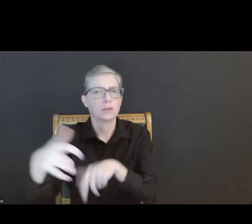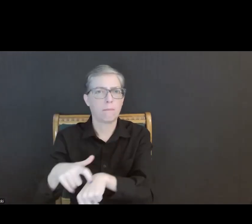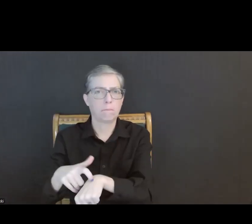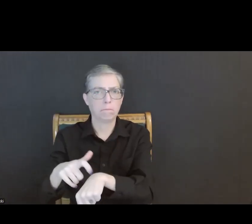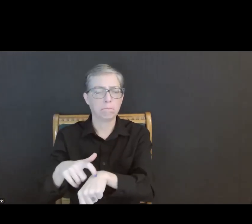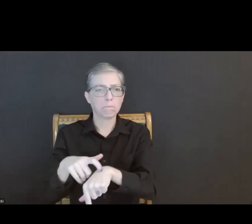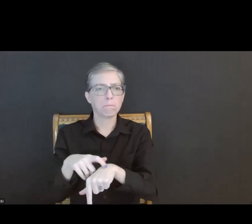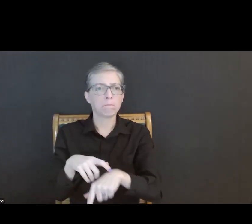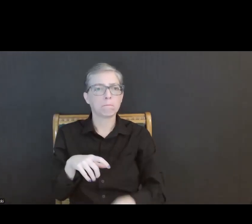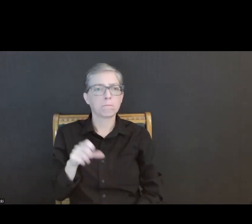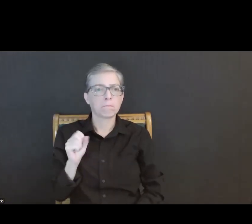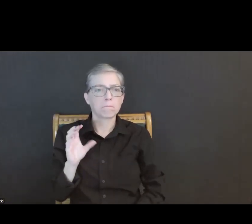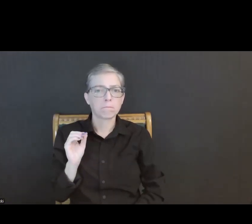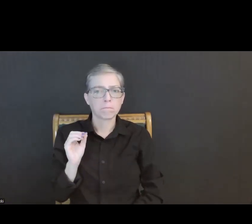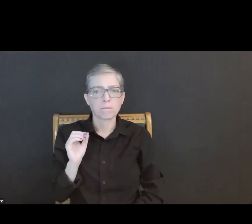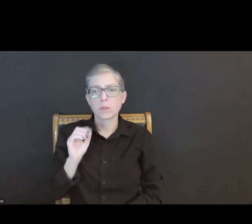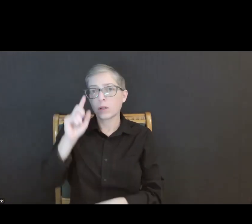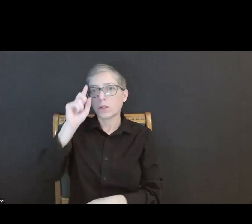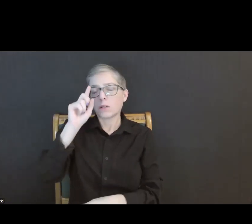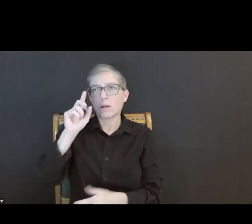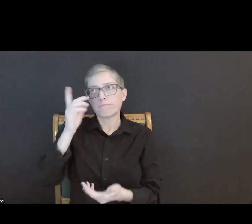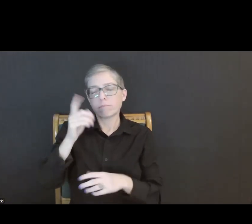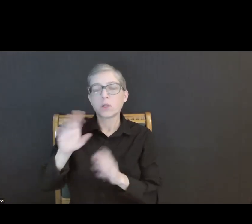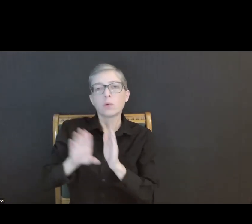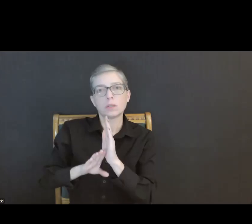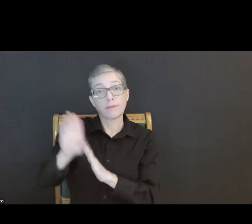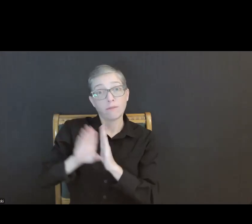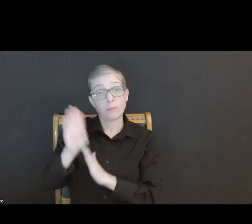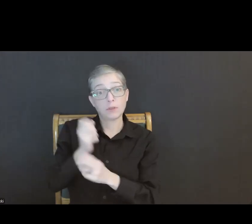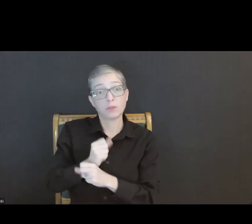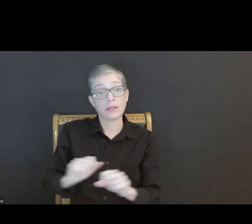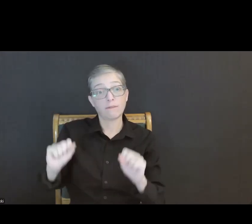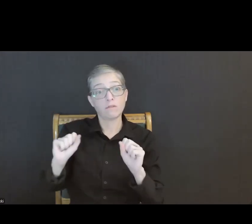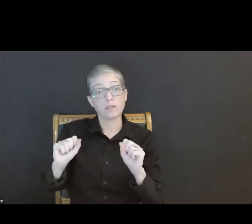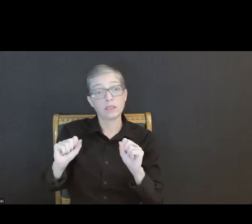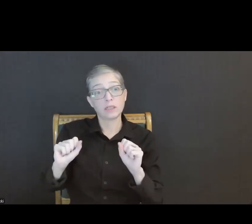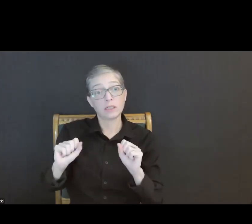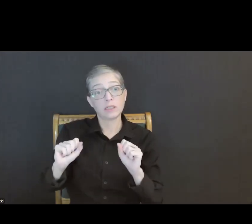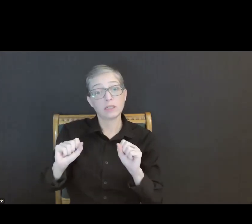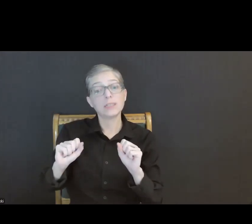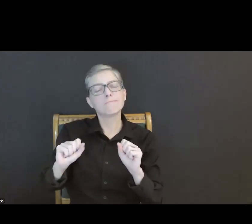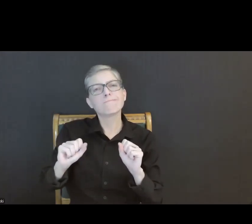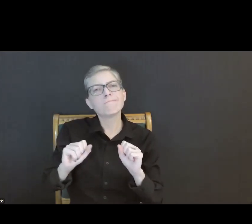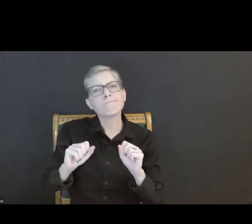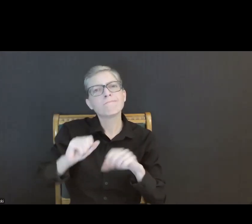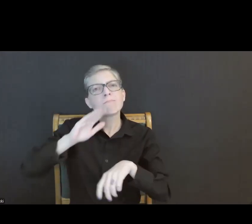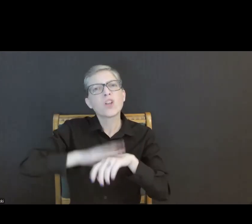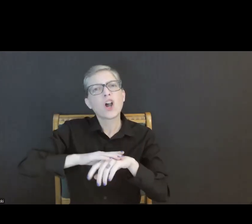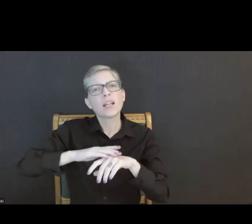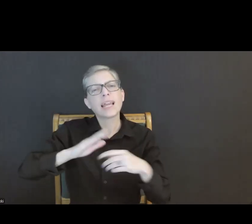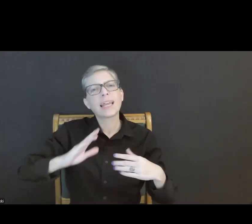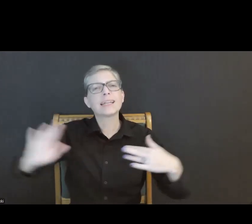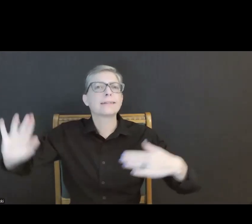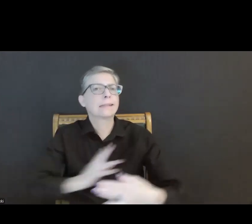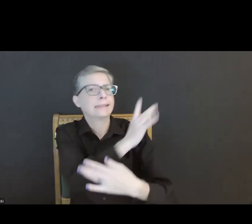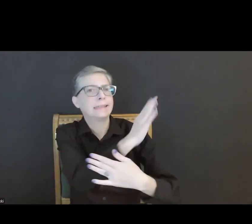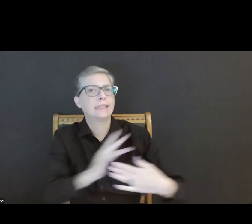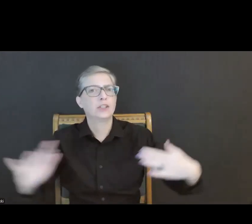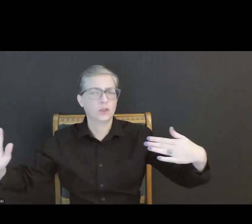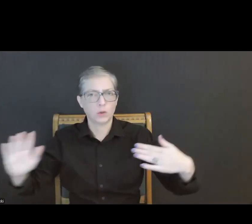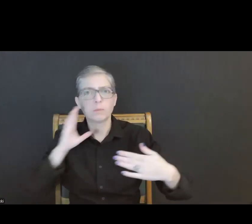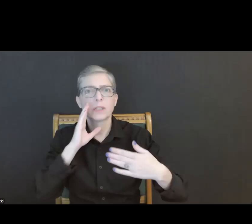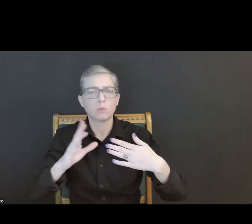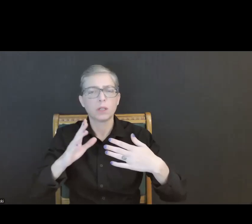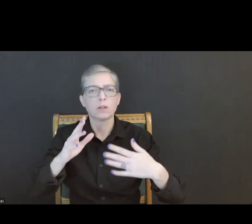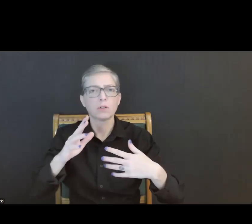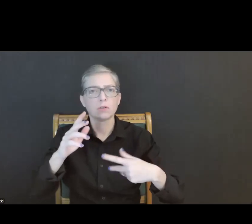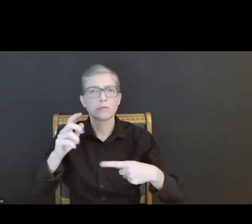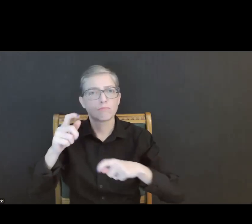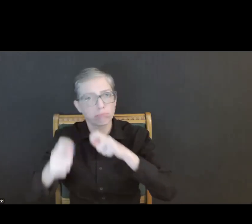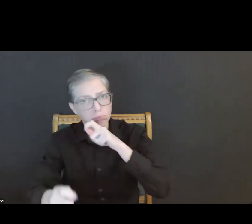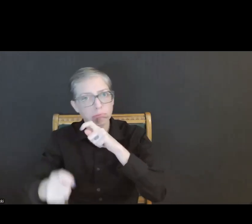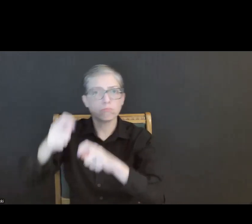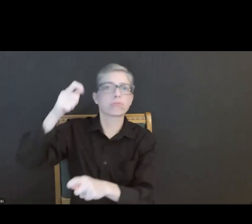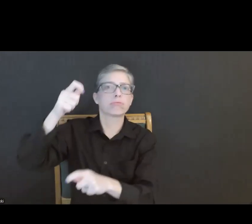uh developmental safety is on a Continuum and it evolves over a period of time and um I can power